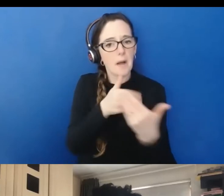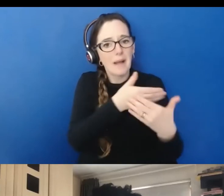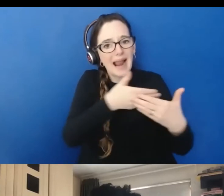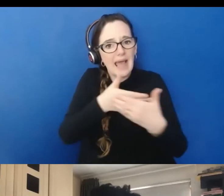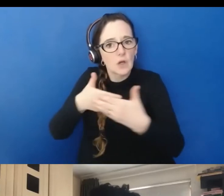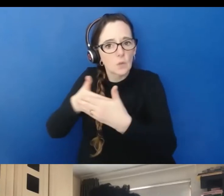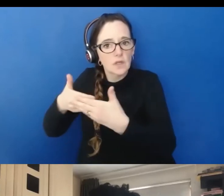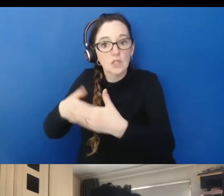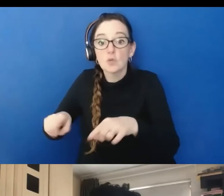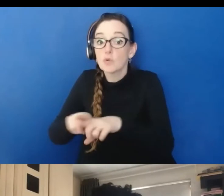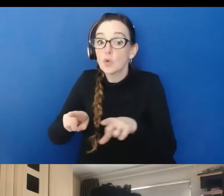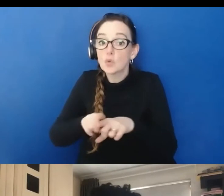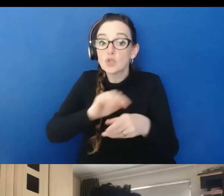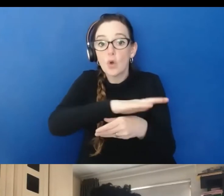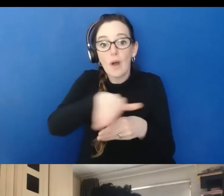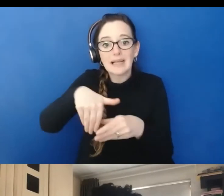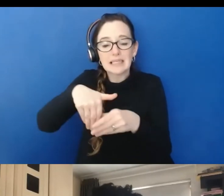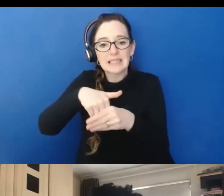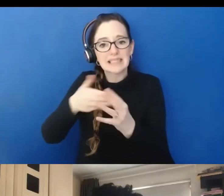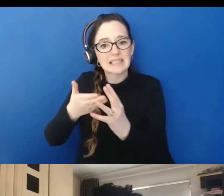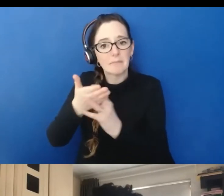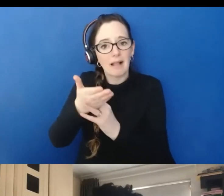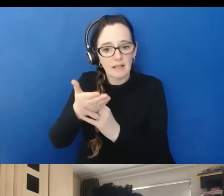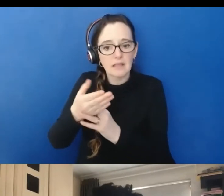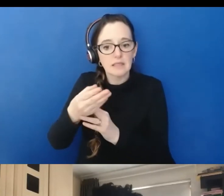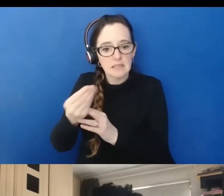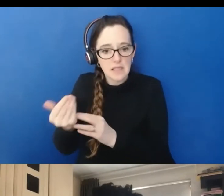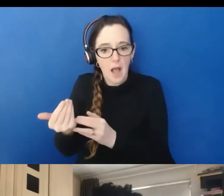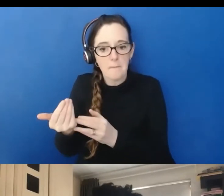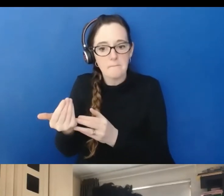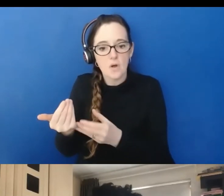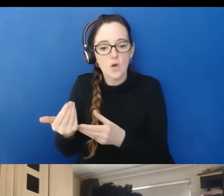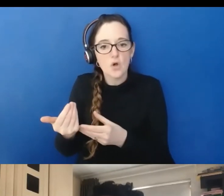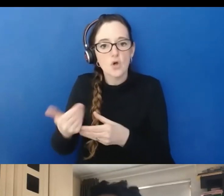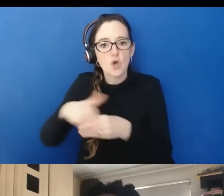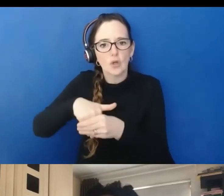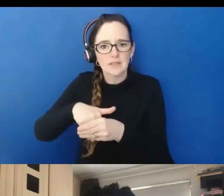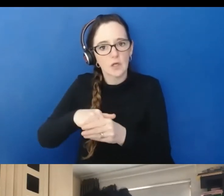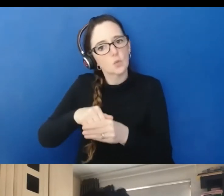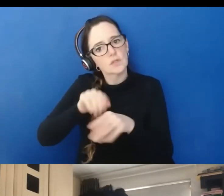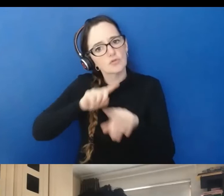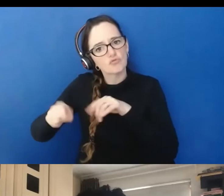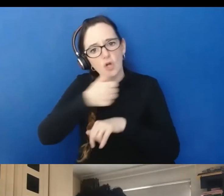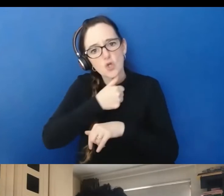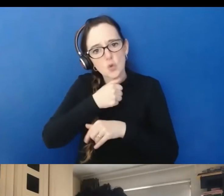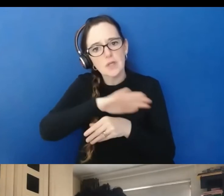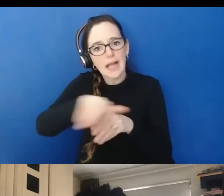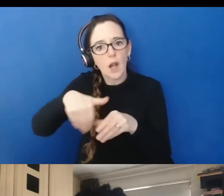a certain content. We re trying to work in inclusive language, that s something also that is one of the things that